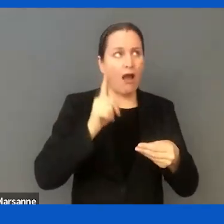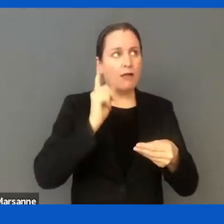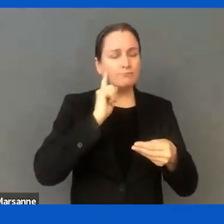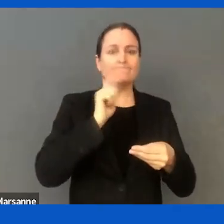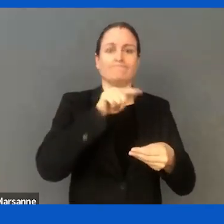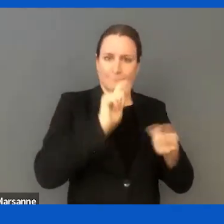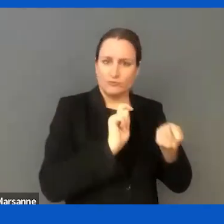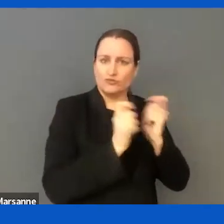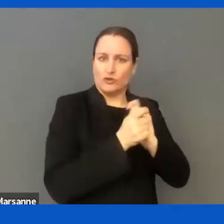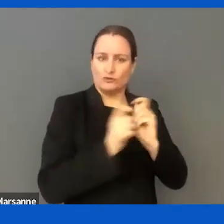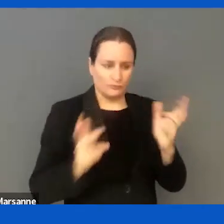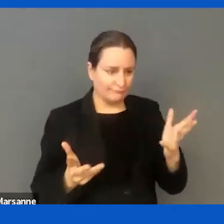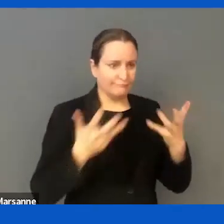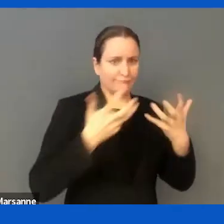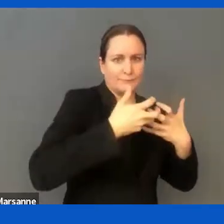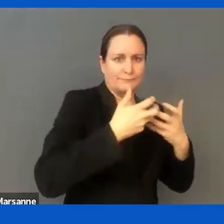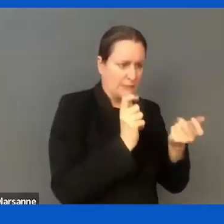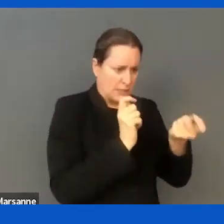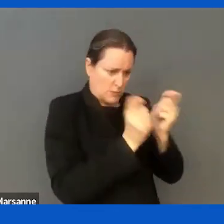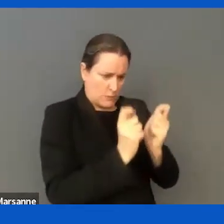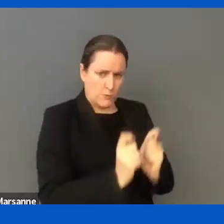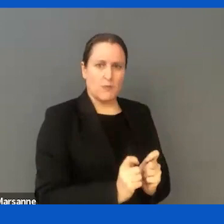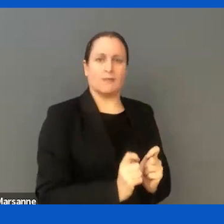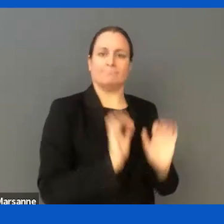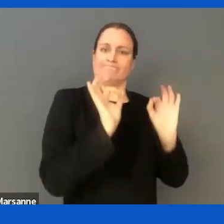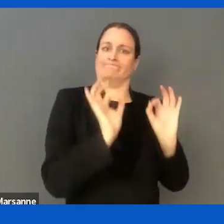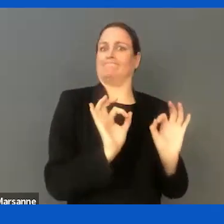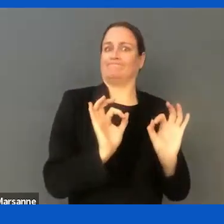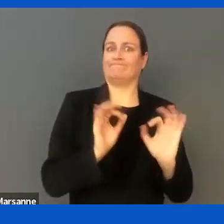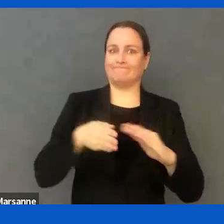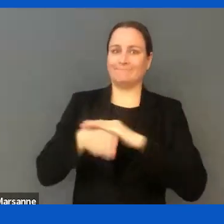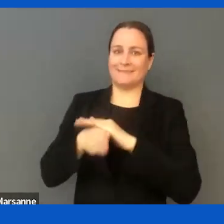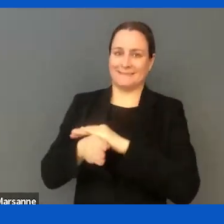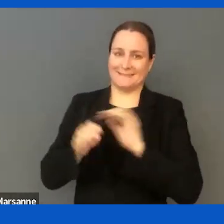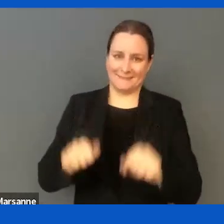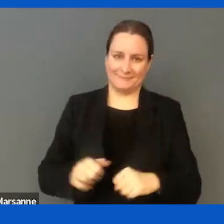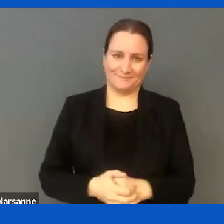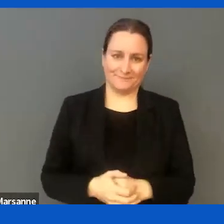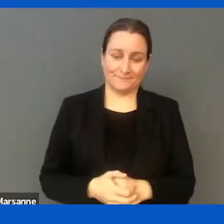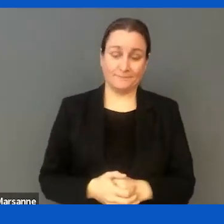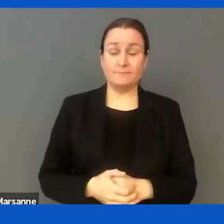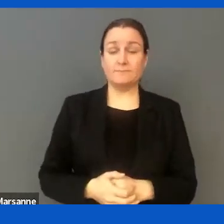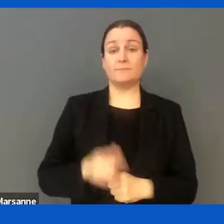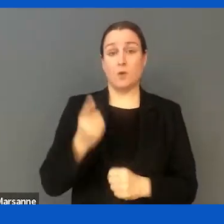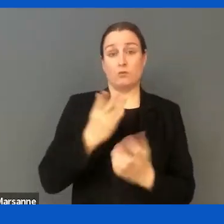what they're doing around accessibility. So two ways that that can happen. First way, you know,